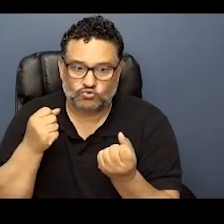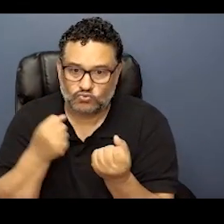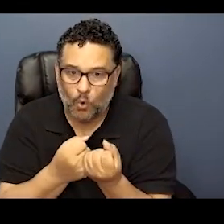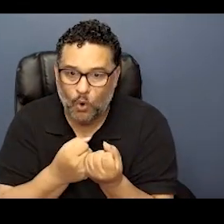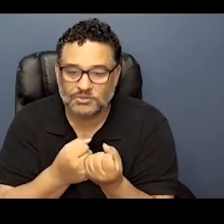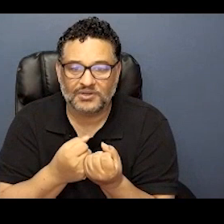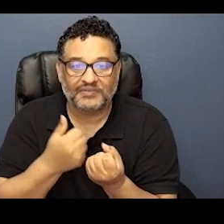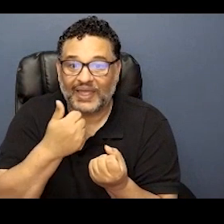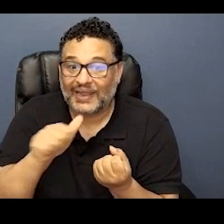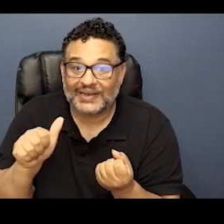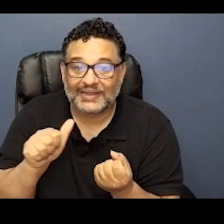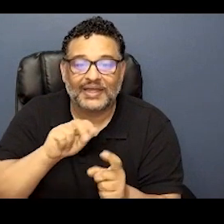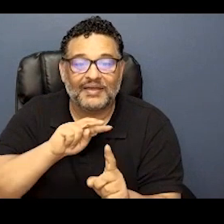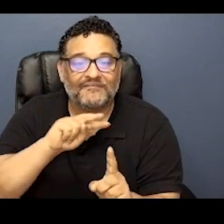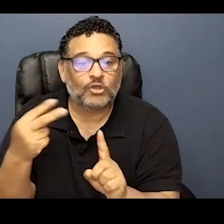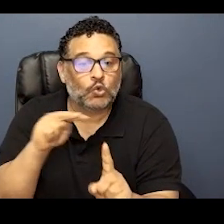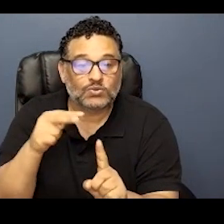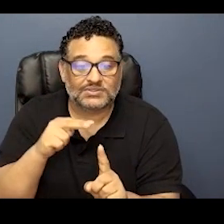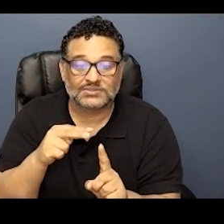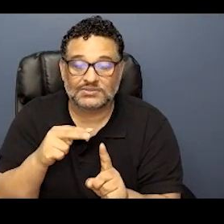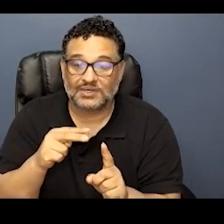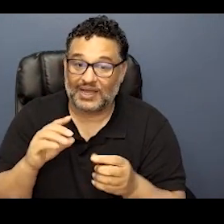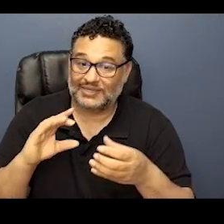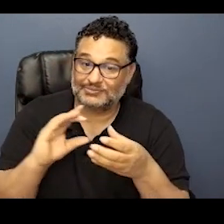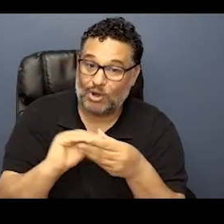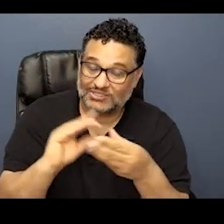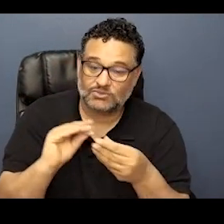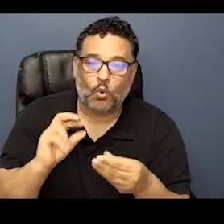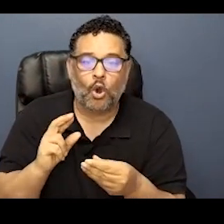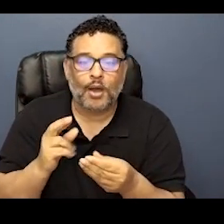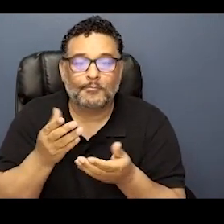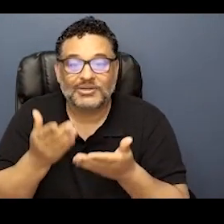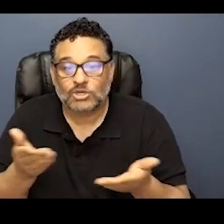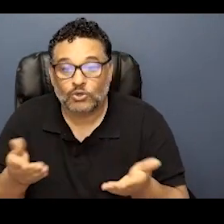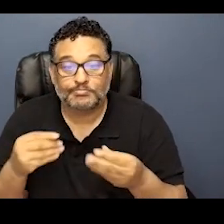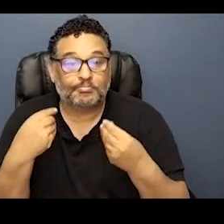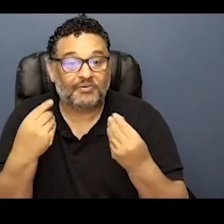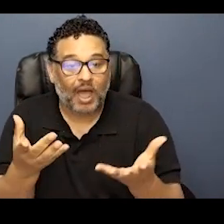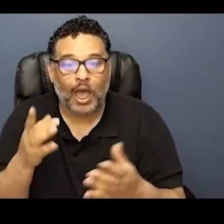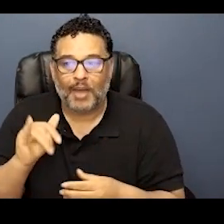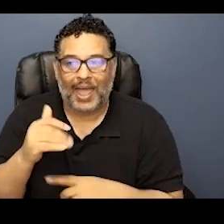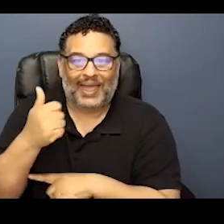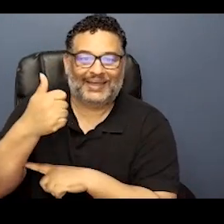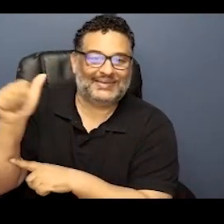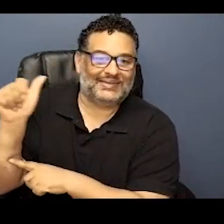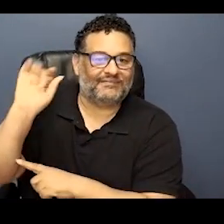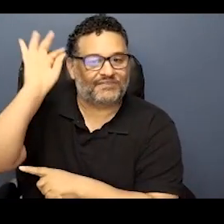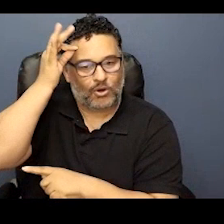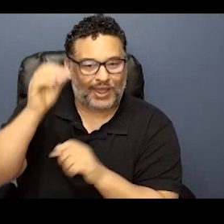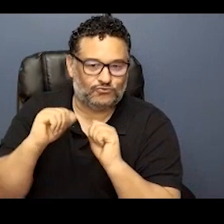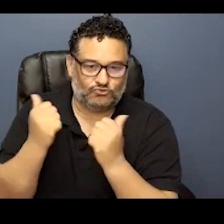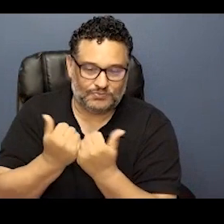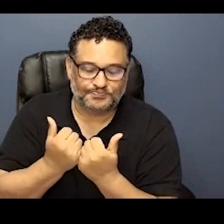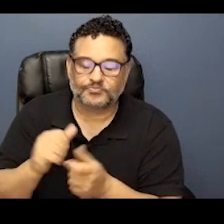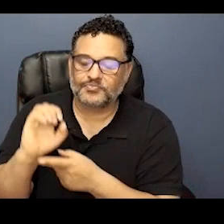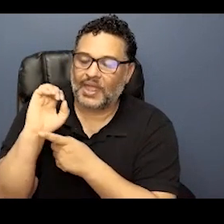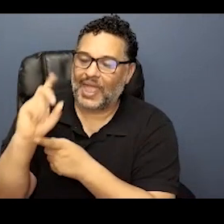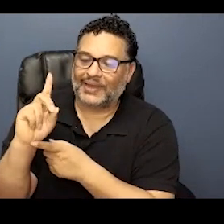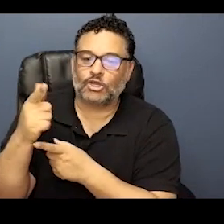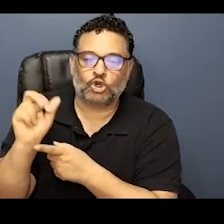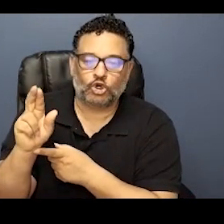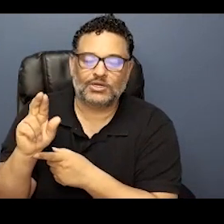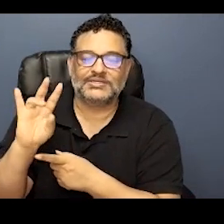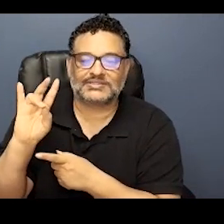any views expressed or materials provided by any Federal agency. (EDGAR 75.620)